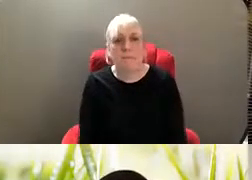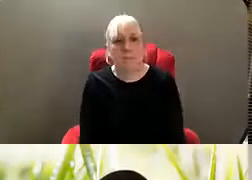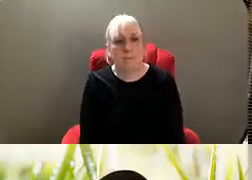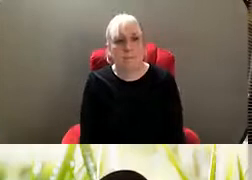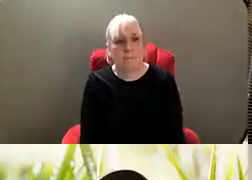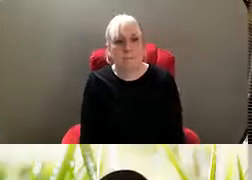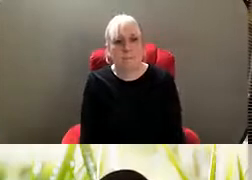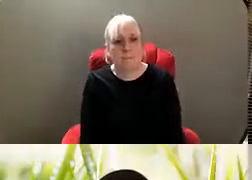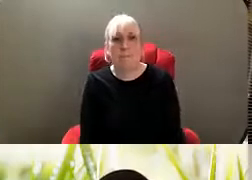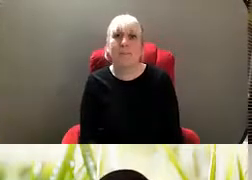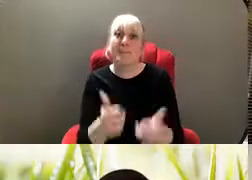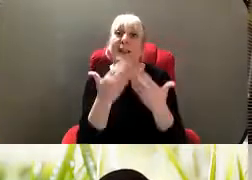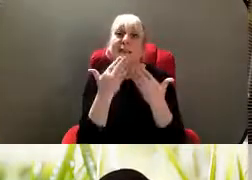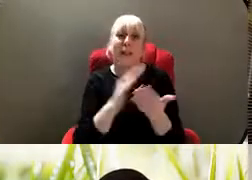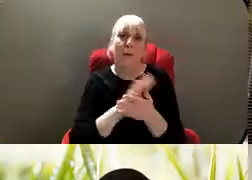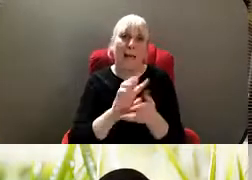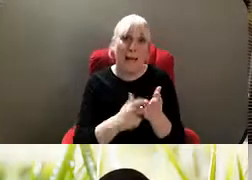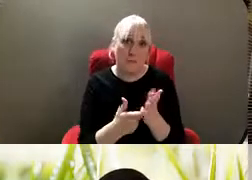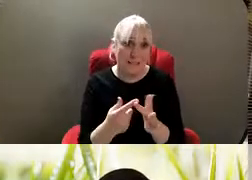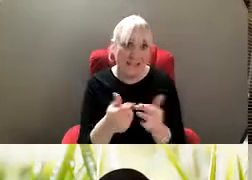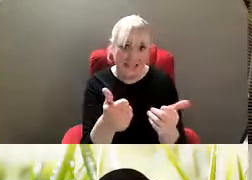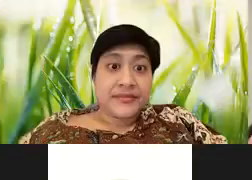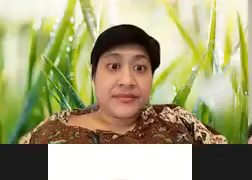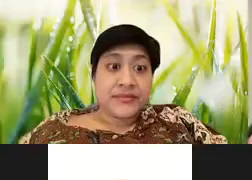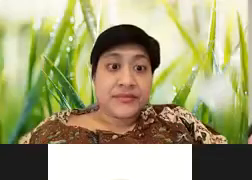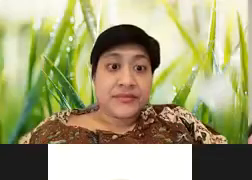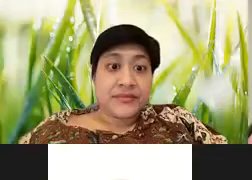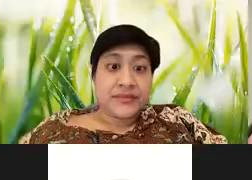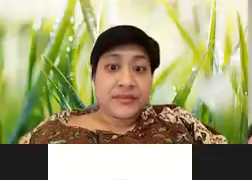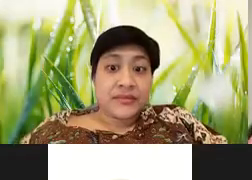thank you so much harry i mean when we talk about accessibility to the nature